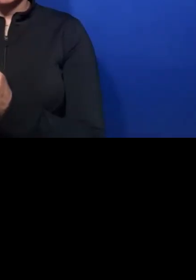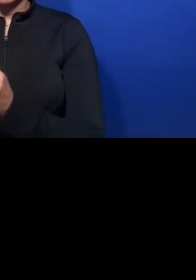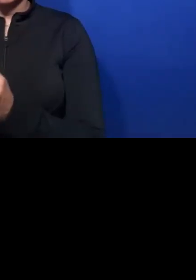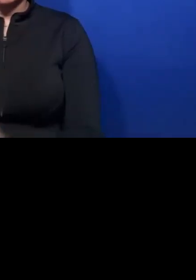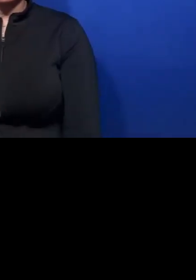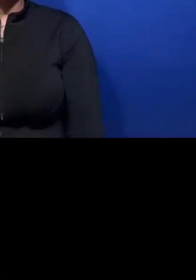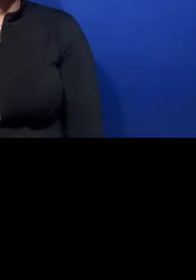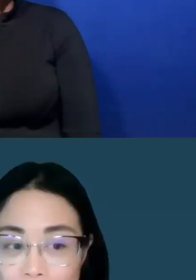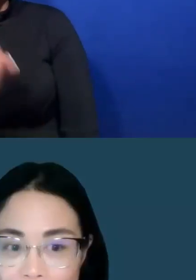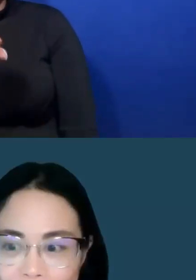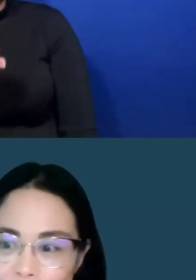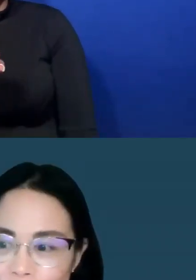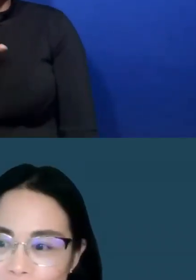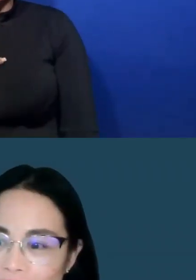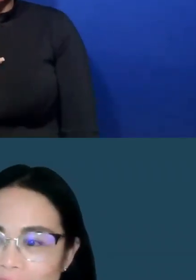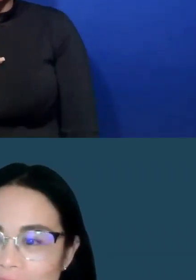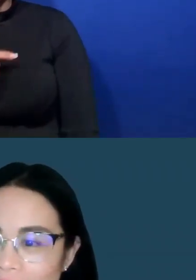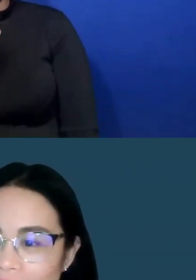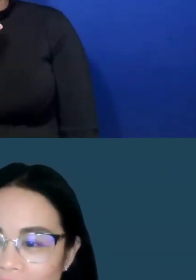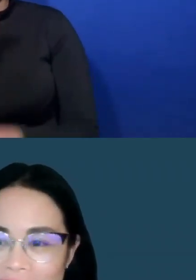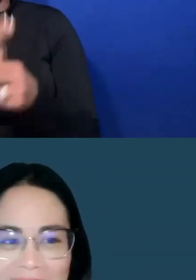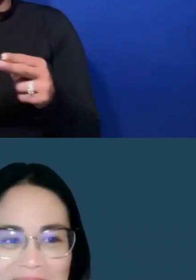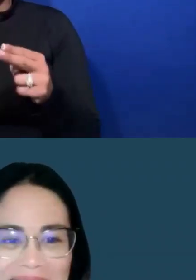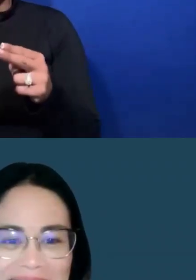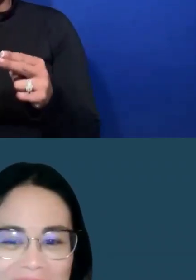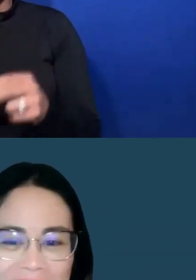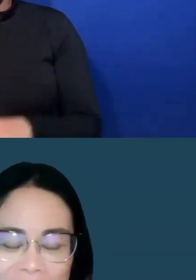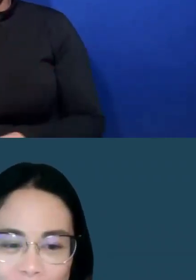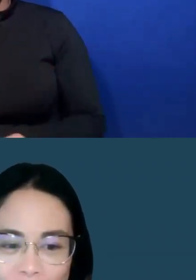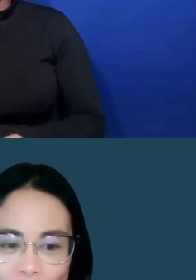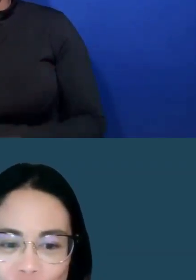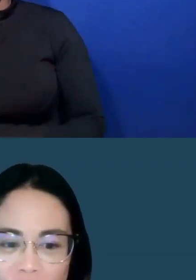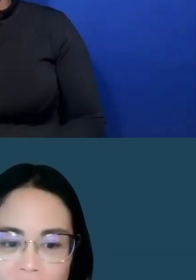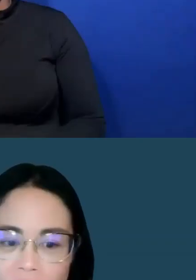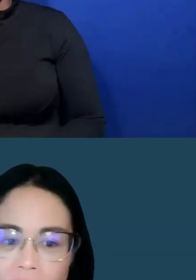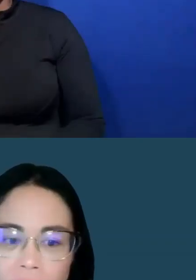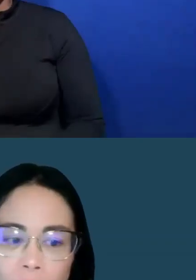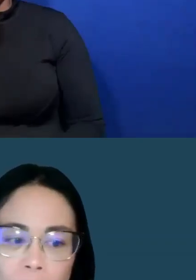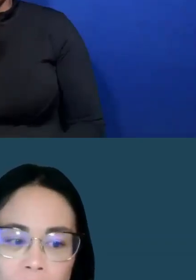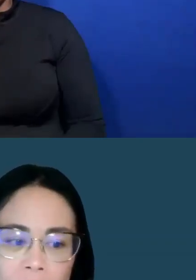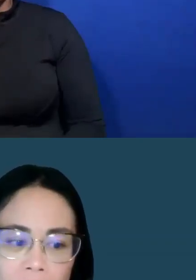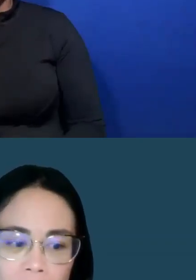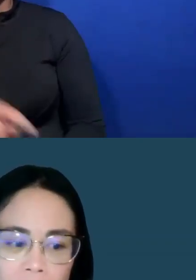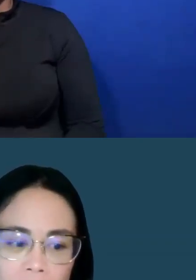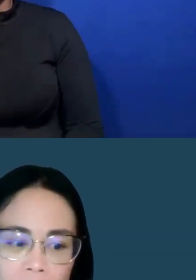Vivian: Yeah. And I can just speak very briefly. Hi, William. Good question.